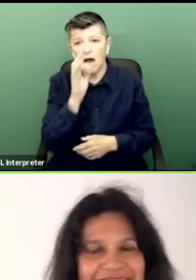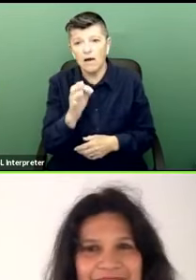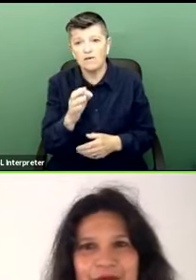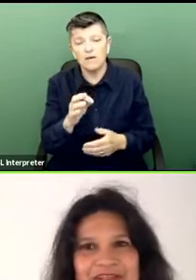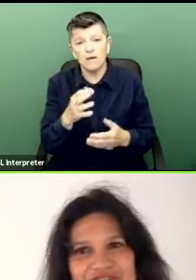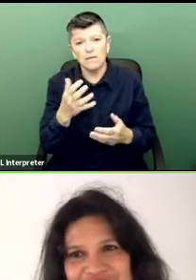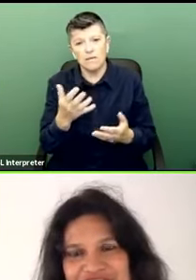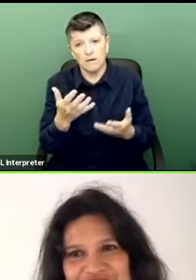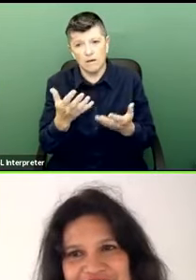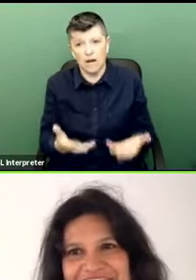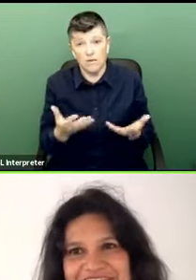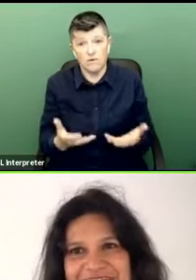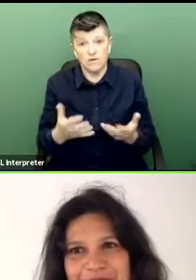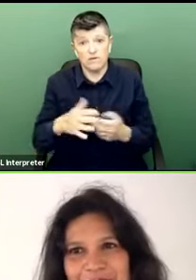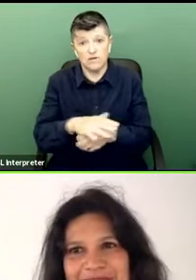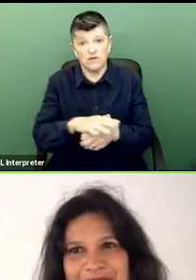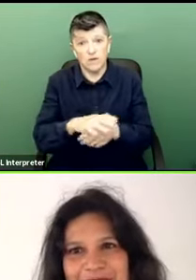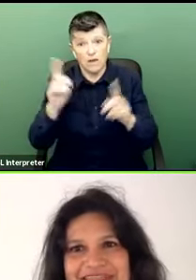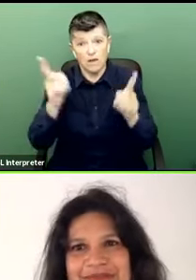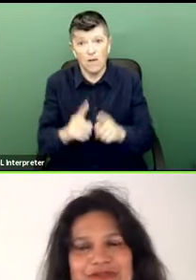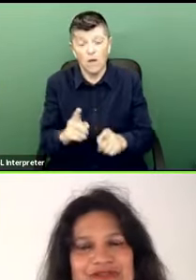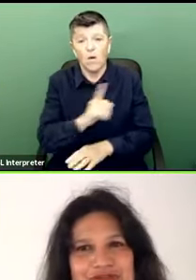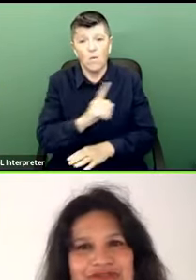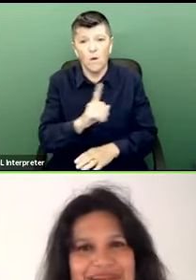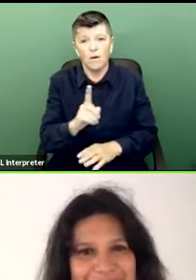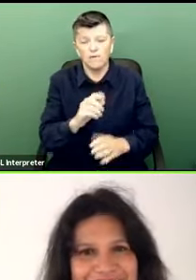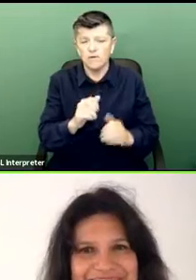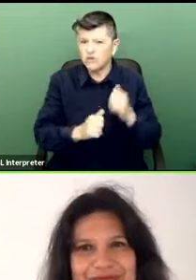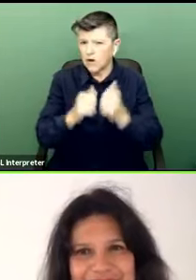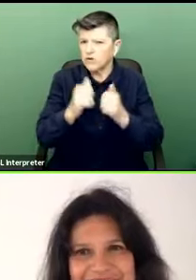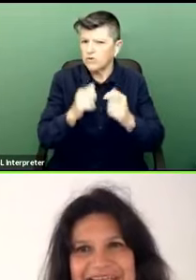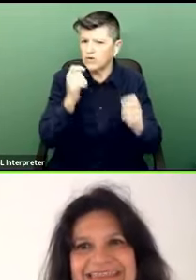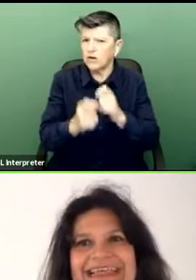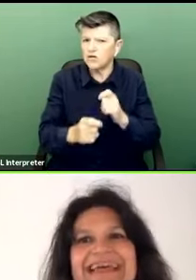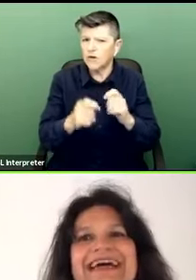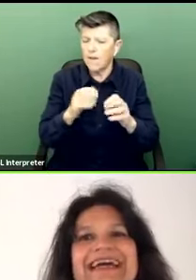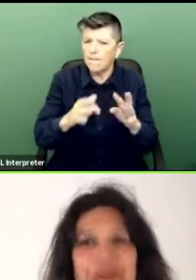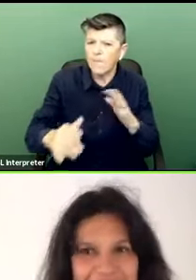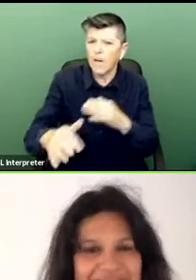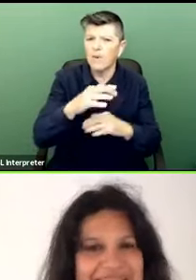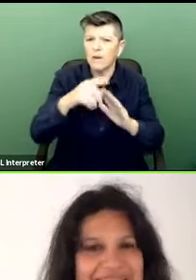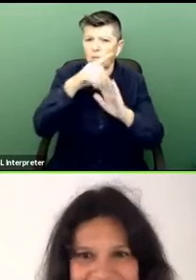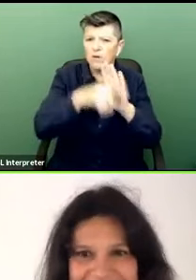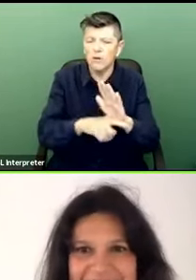put in jail for suggesting that people look in to ways